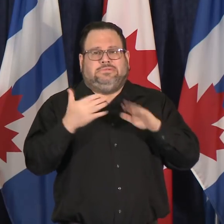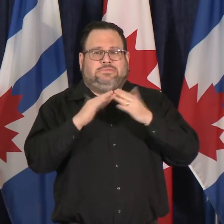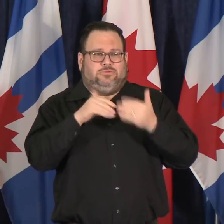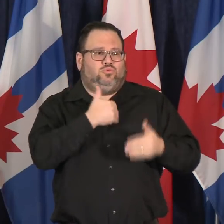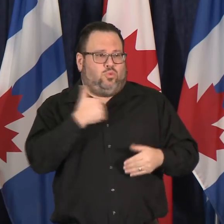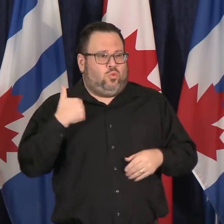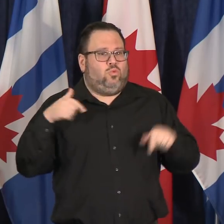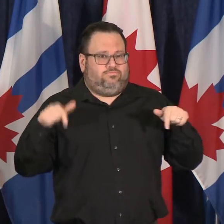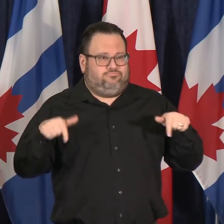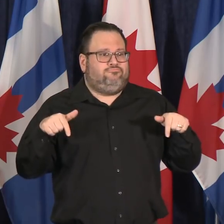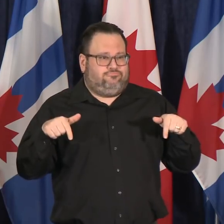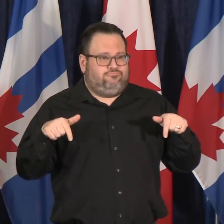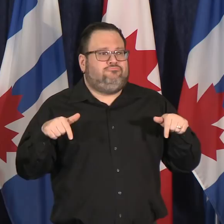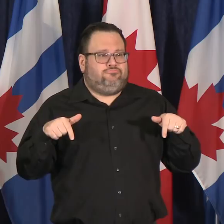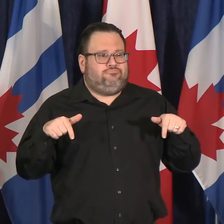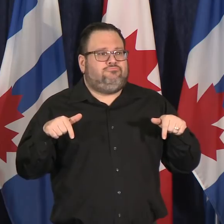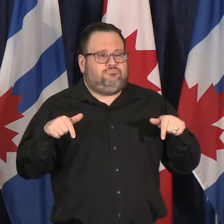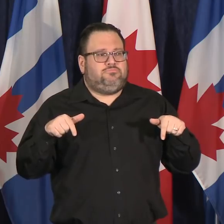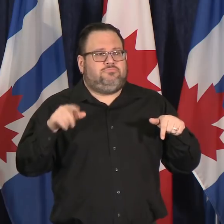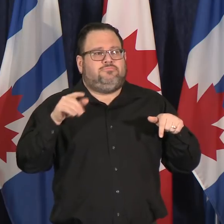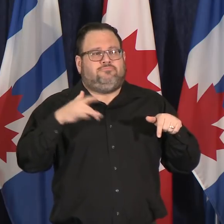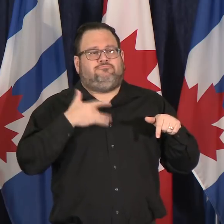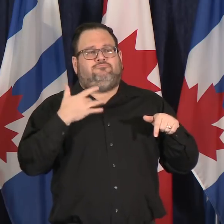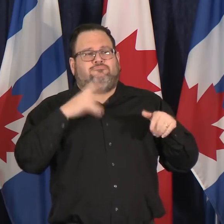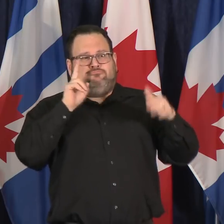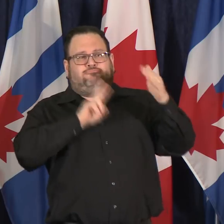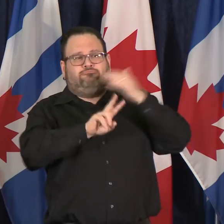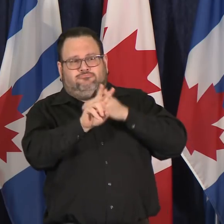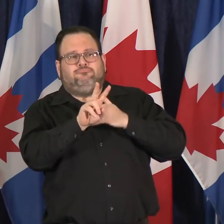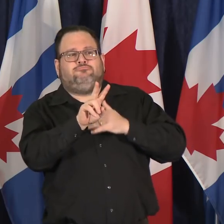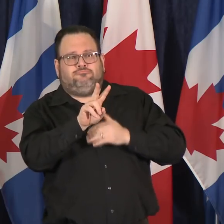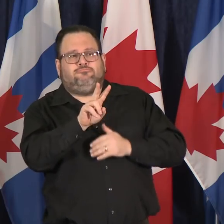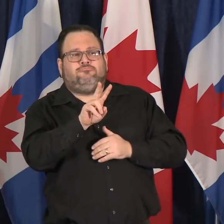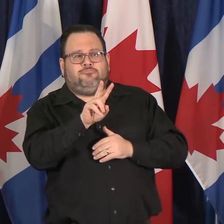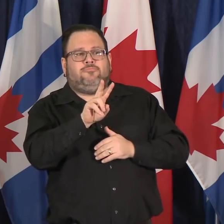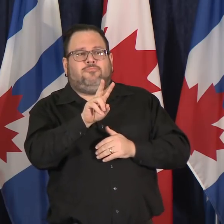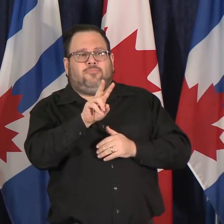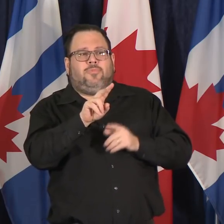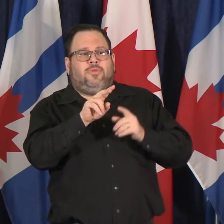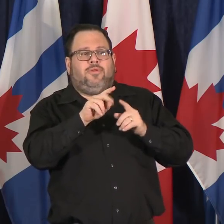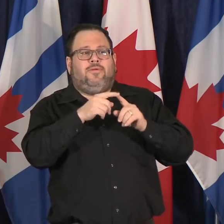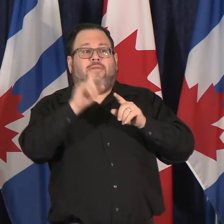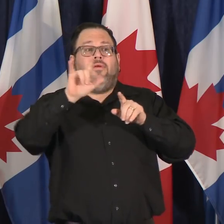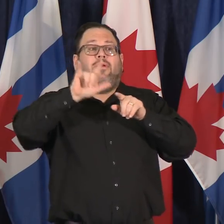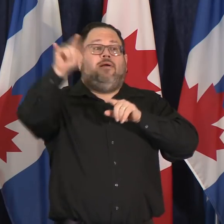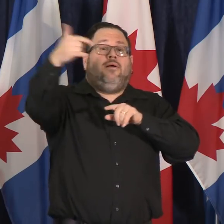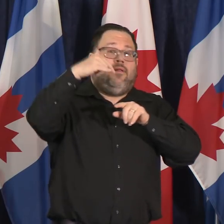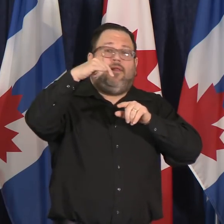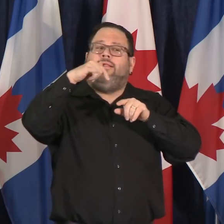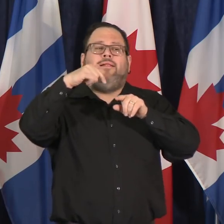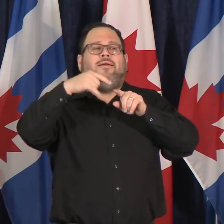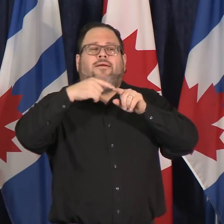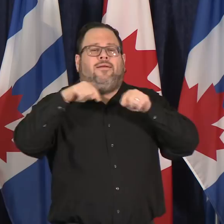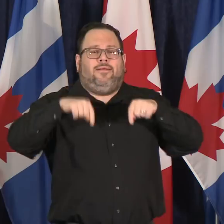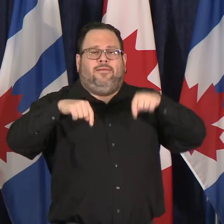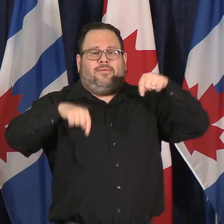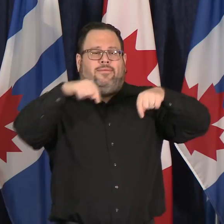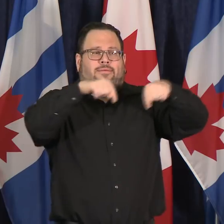seeing increasing local transmission with 11 cases under investigation